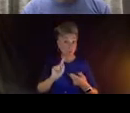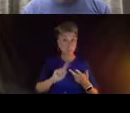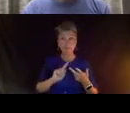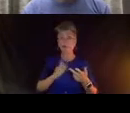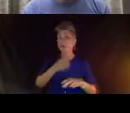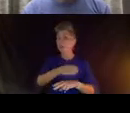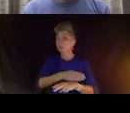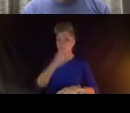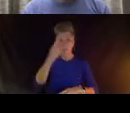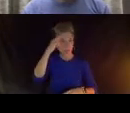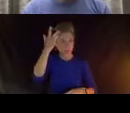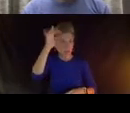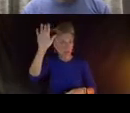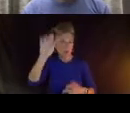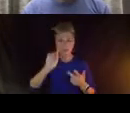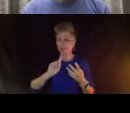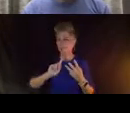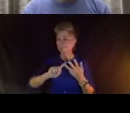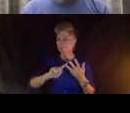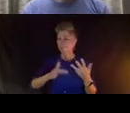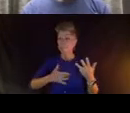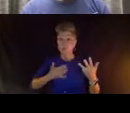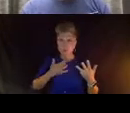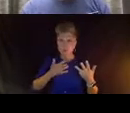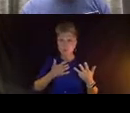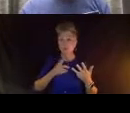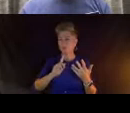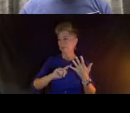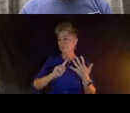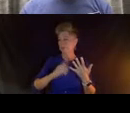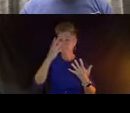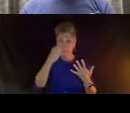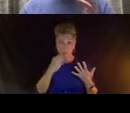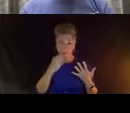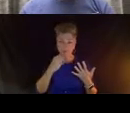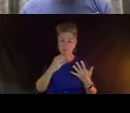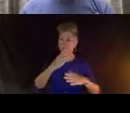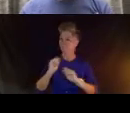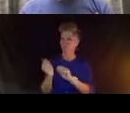there's a whole pile of reasons that exercise is important. Stress mitigation or reducing your stress